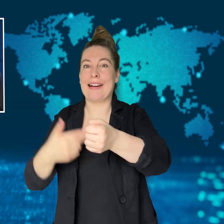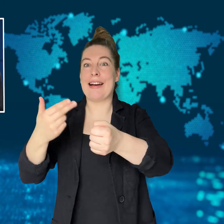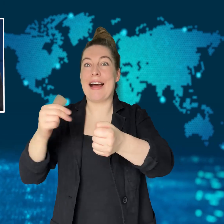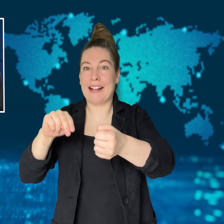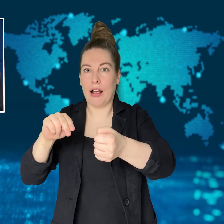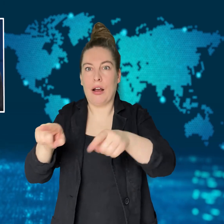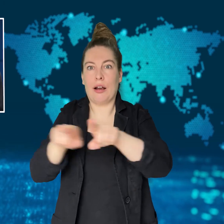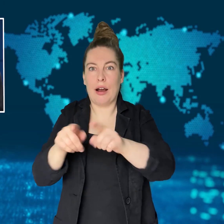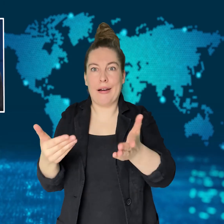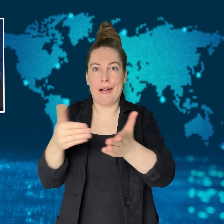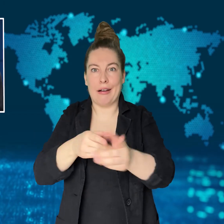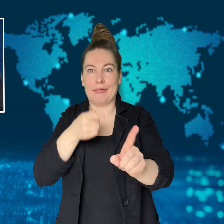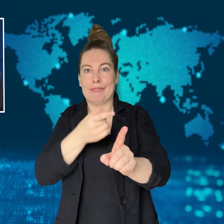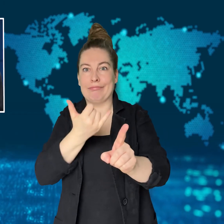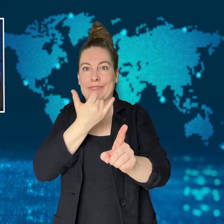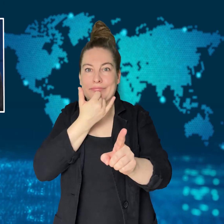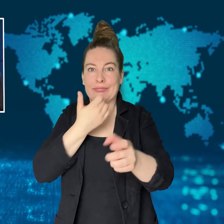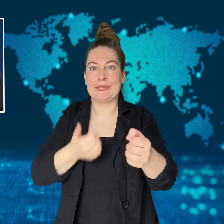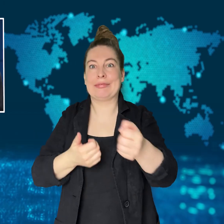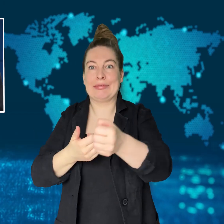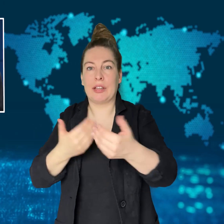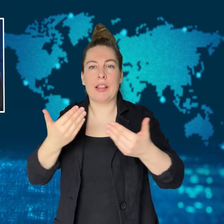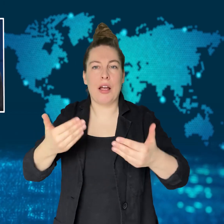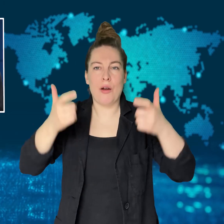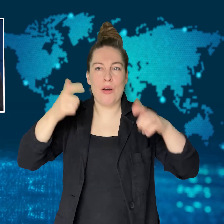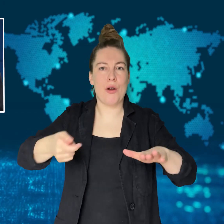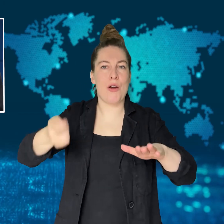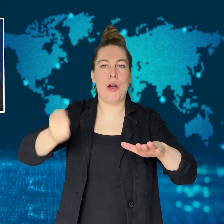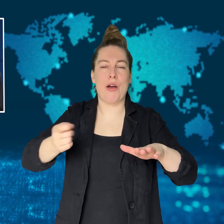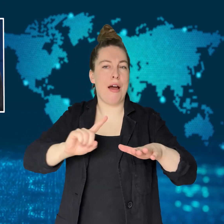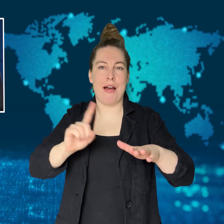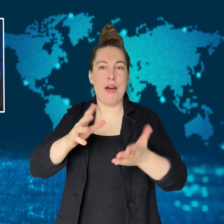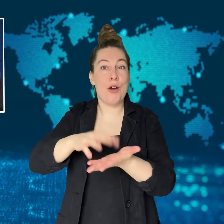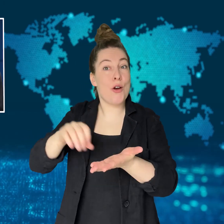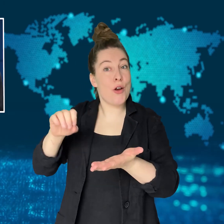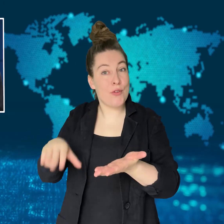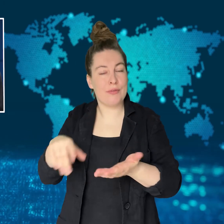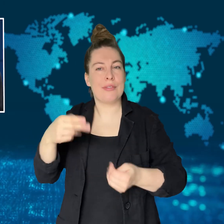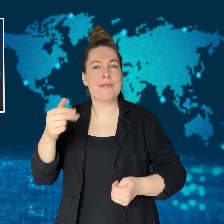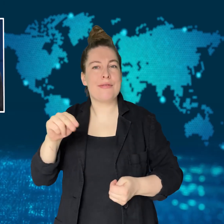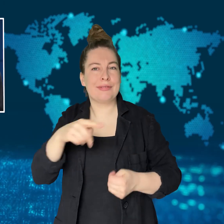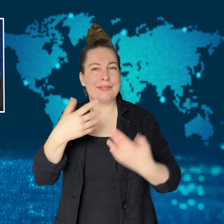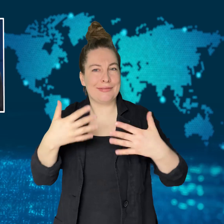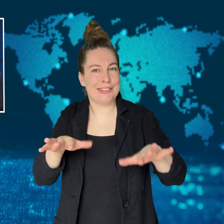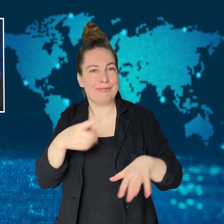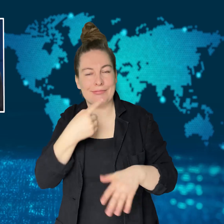Han has thanked the court for the "wise decision" and plans